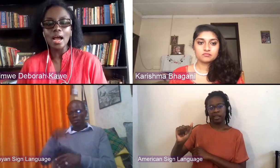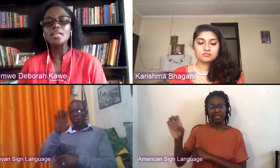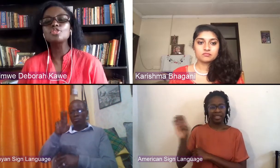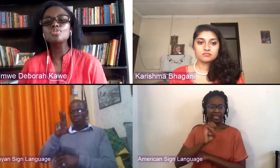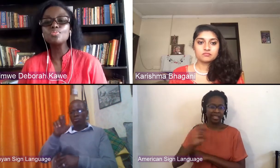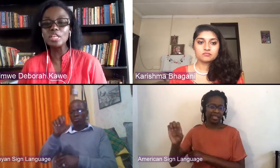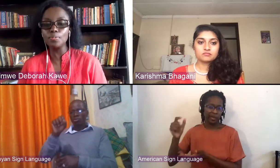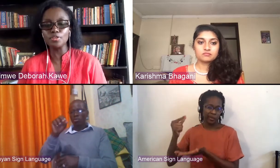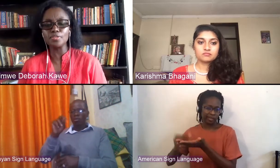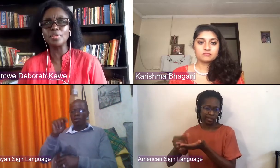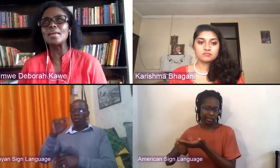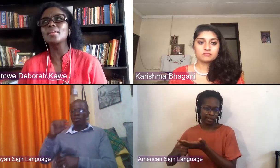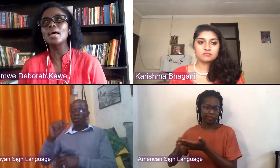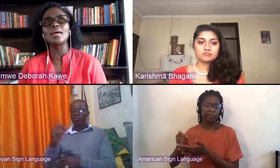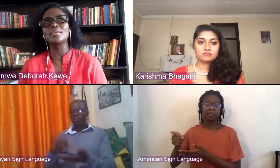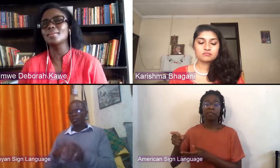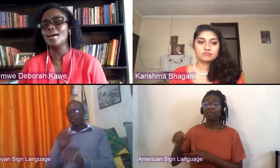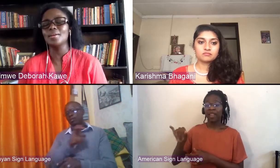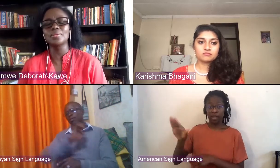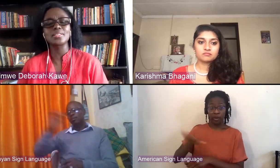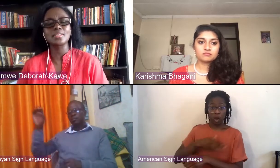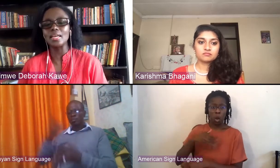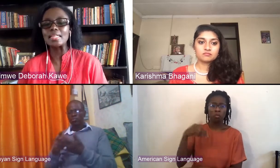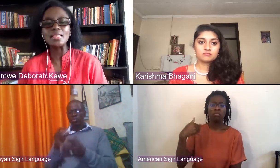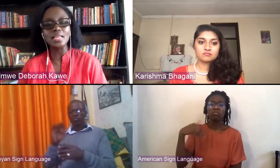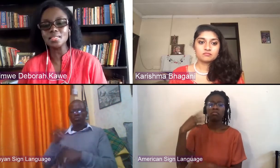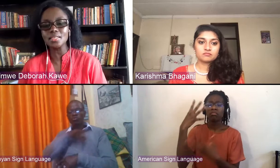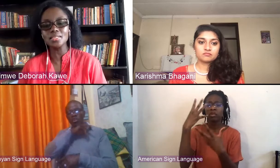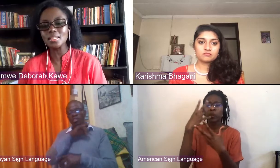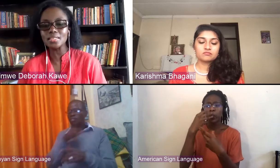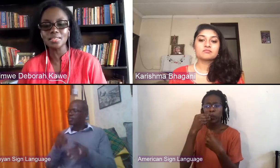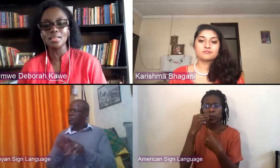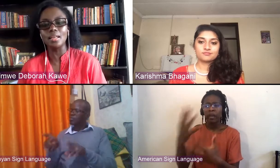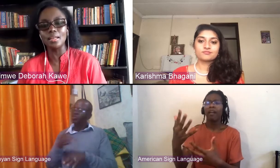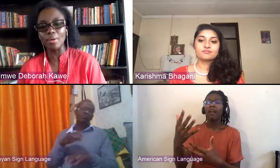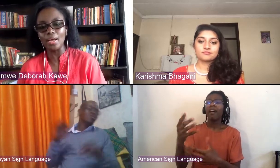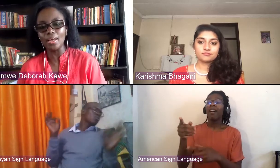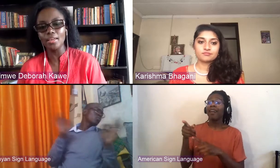And it's really beautiful. And I was like, this is the lullaby.